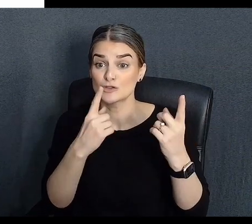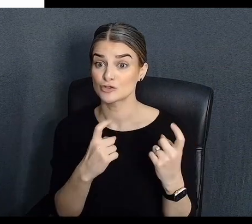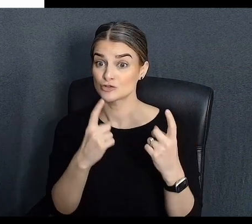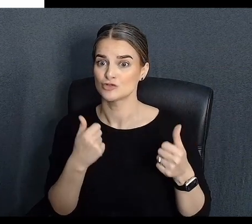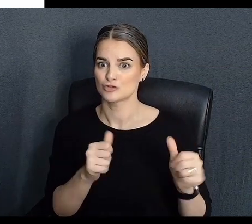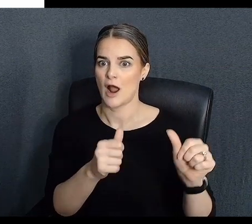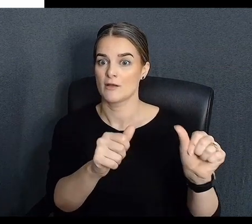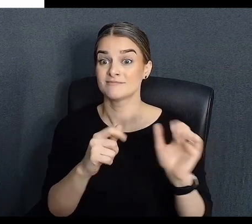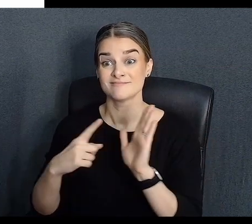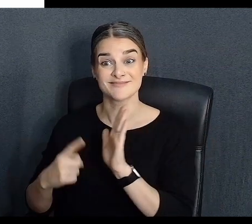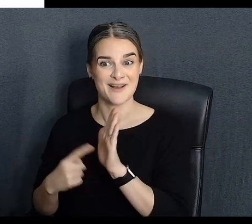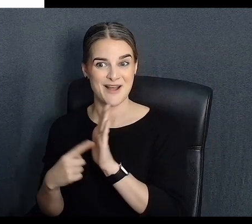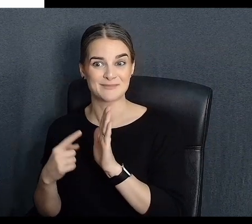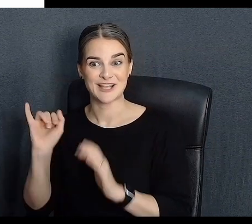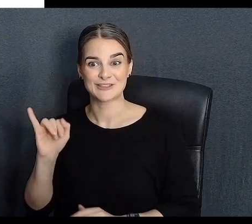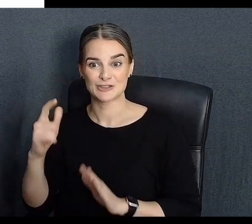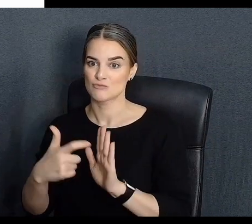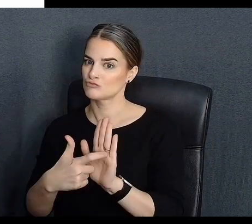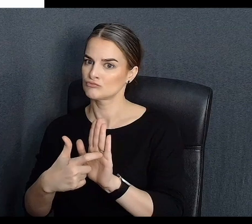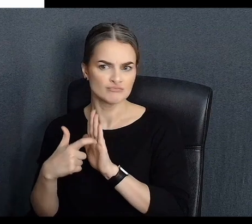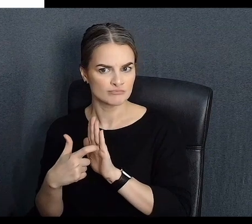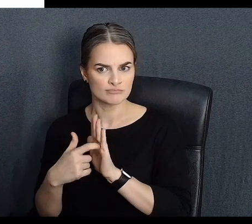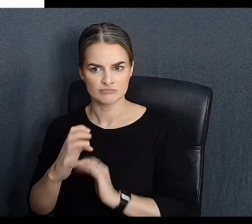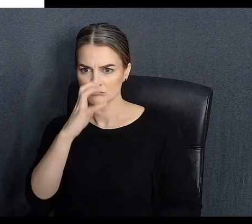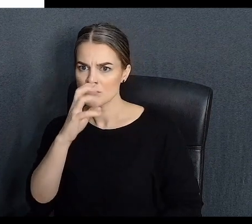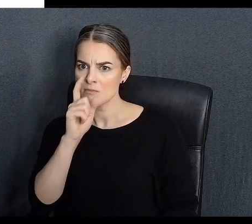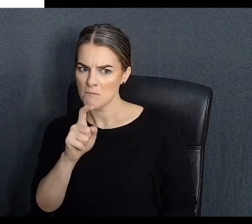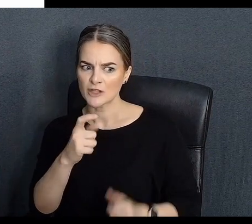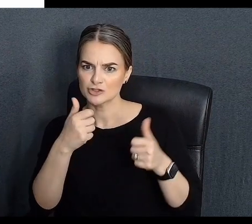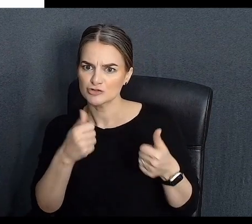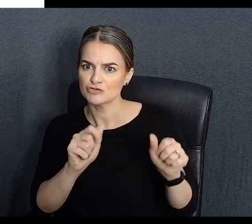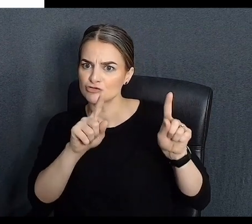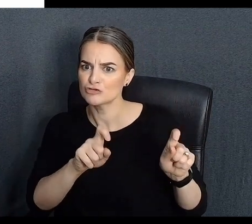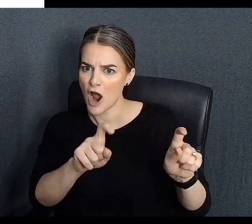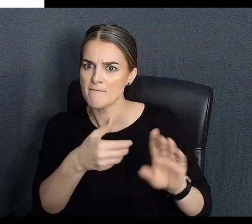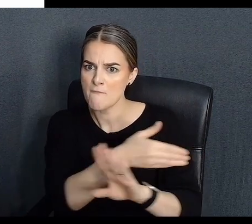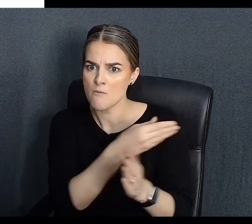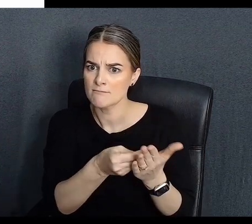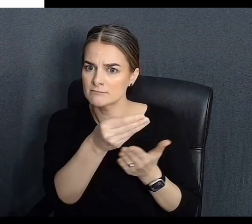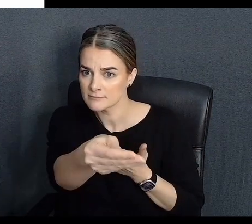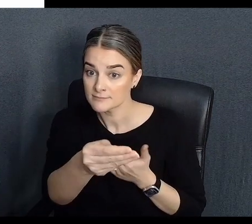going to require a device trial. And what that trial looks like the length of that,